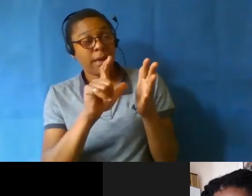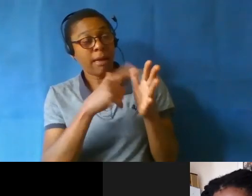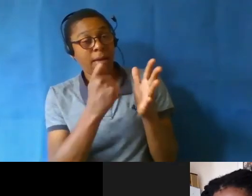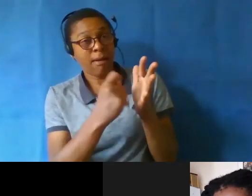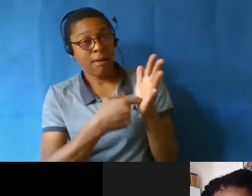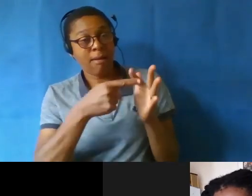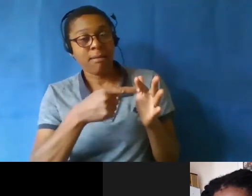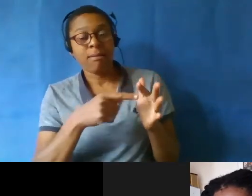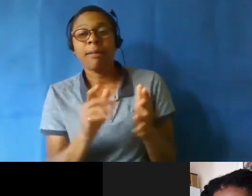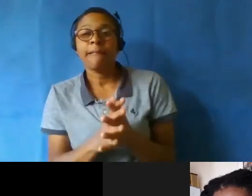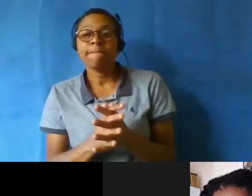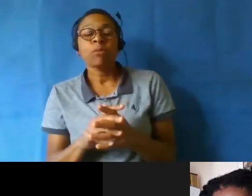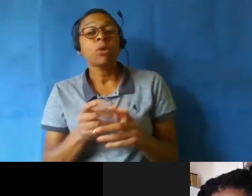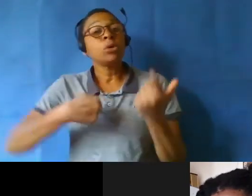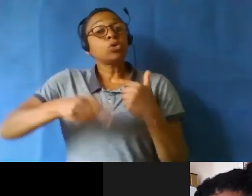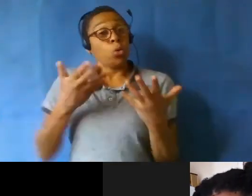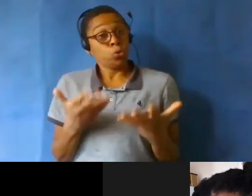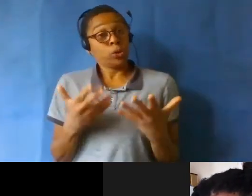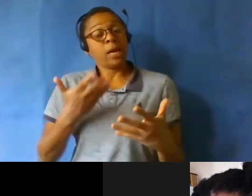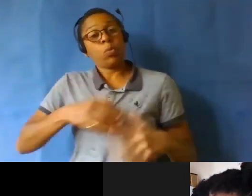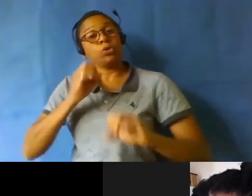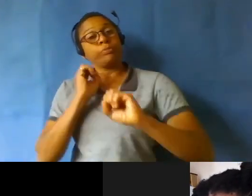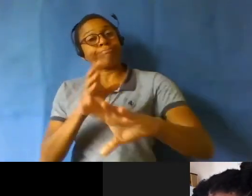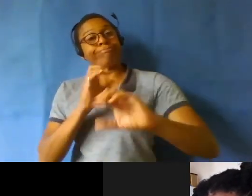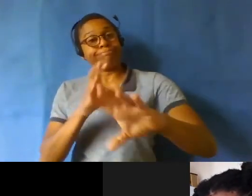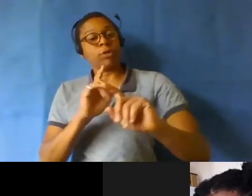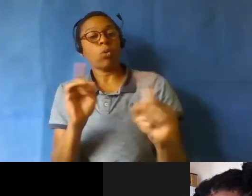part of what we wanted to talk about today is of course everything that we've